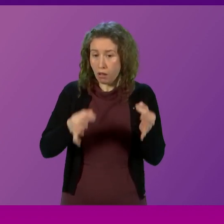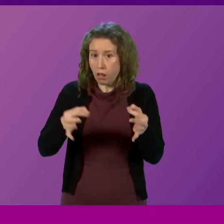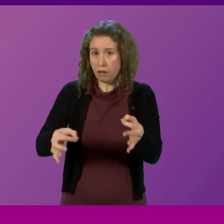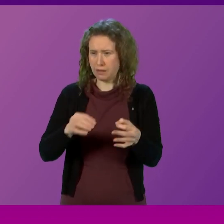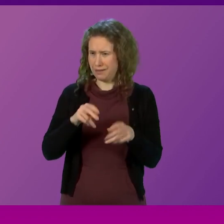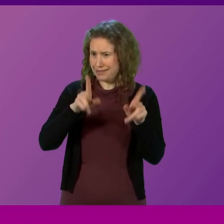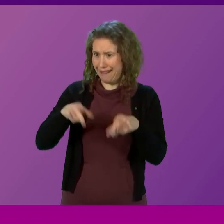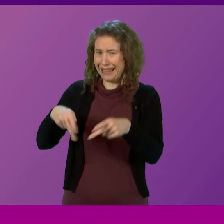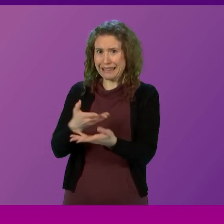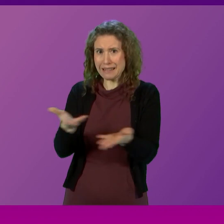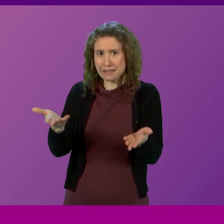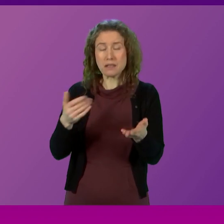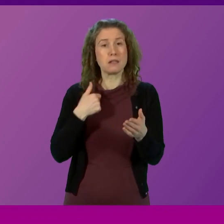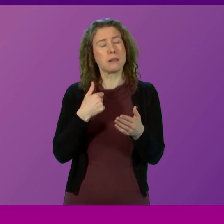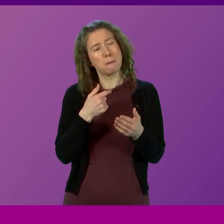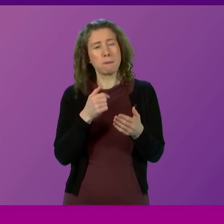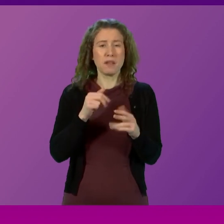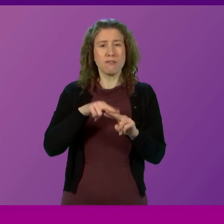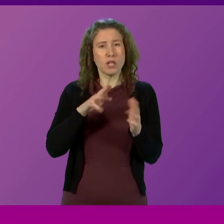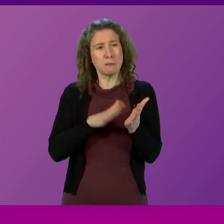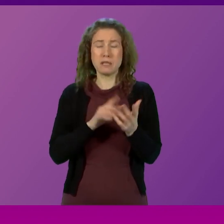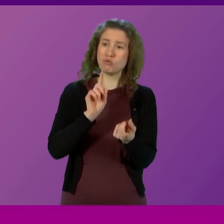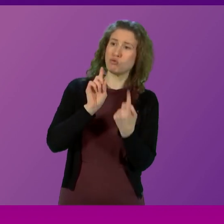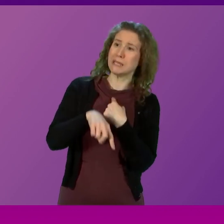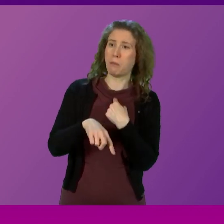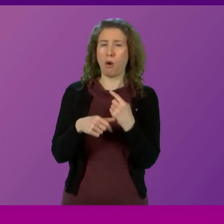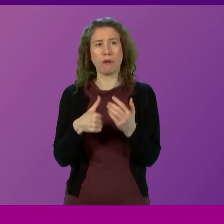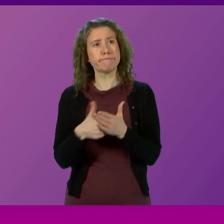The standard response from the First Minister will not comfort people who cannot get treatment